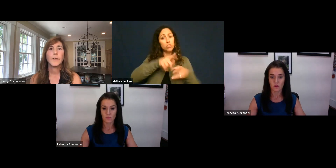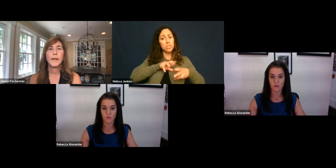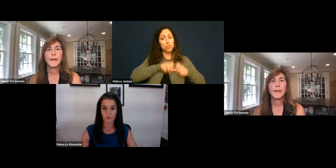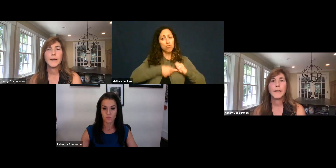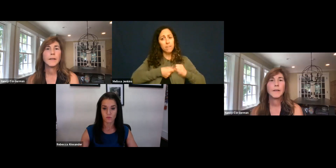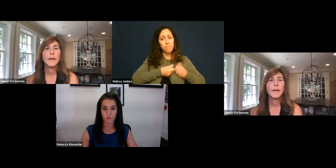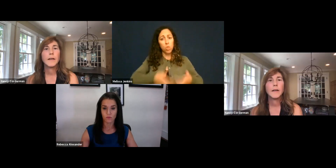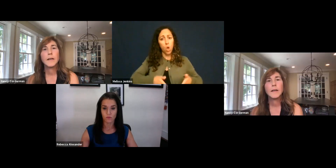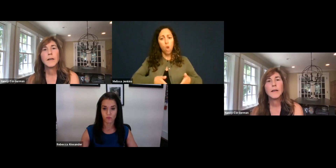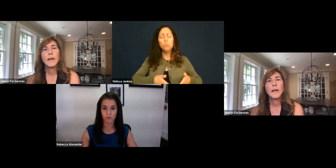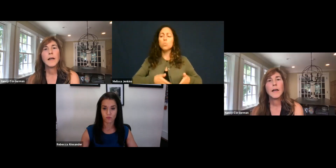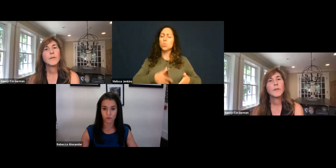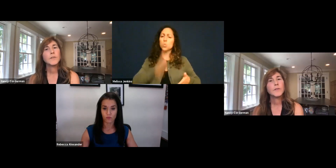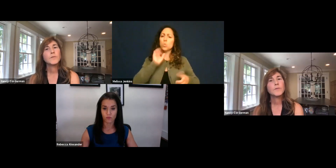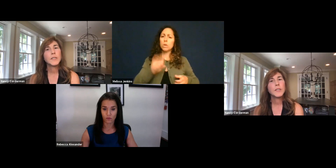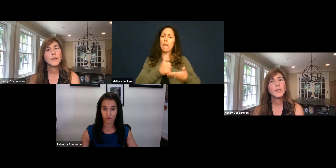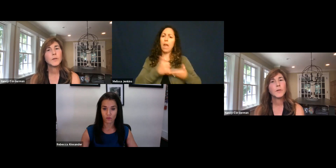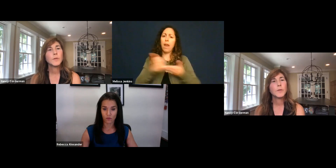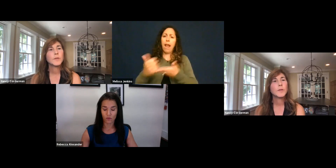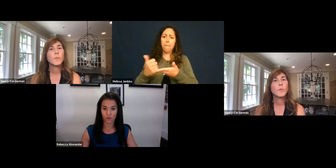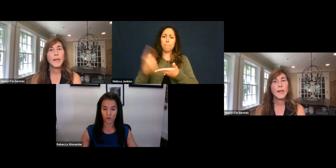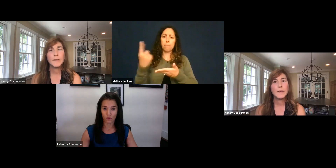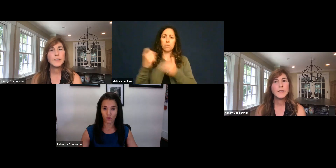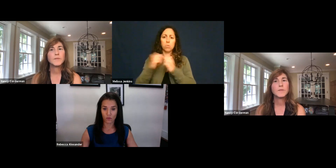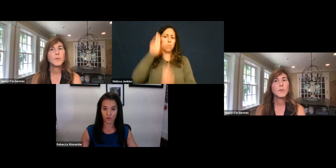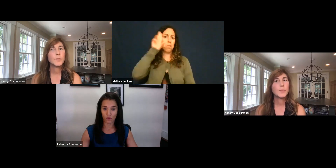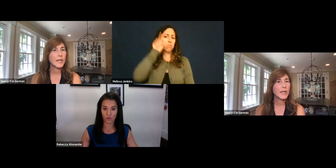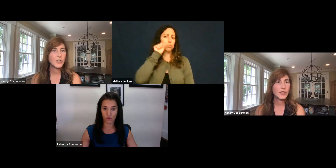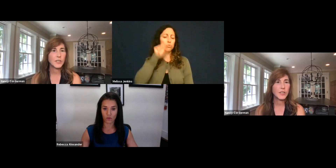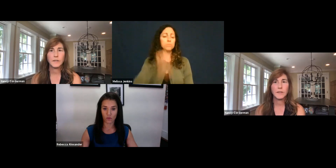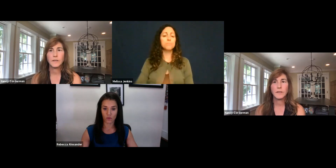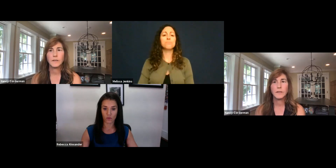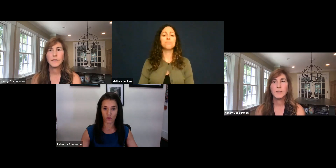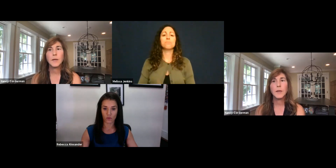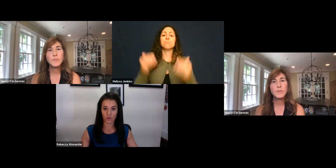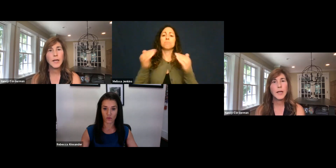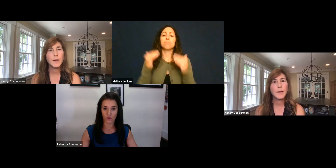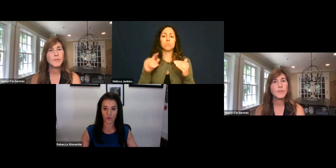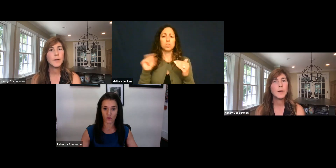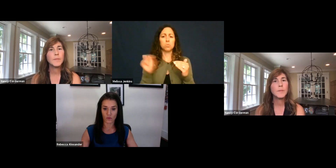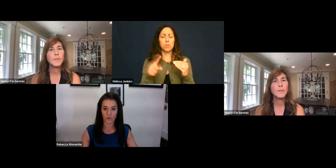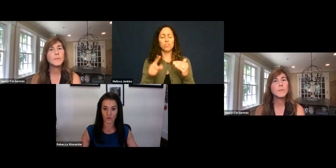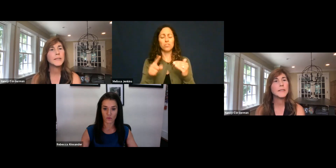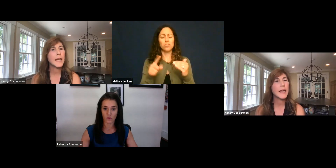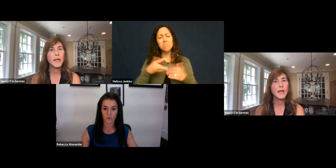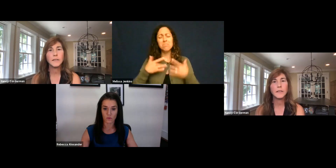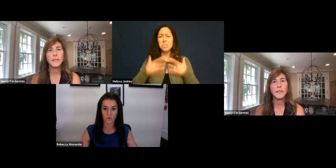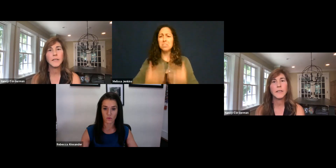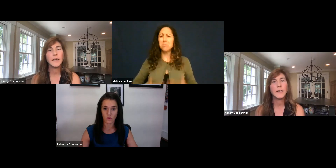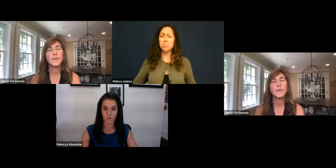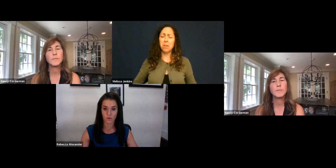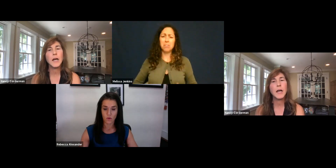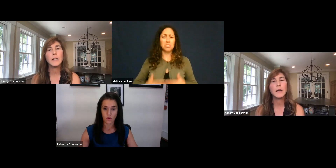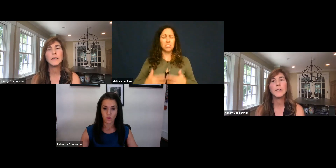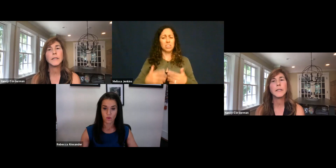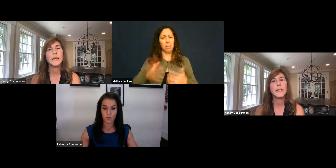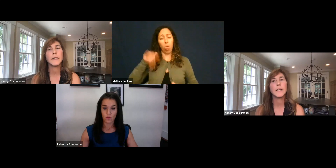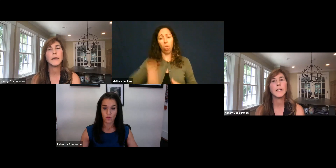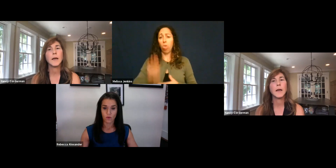OK, how do you deal with the waves of depression? Sometimes I'm in the mentality of I'm not going to get let--